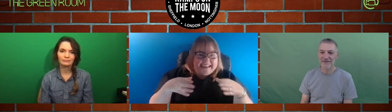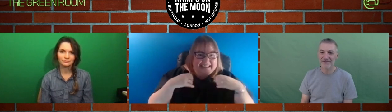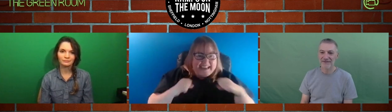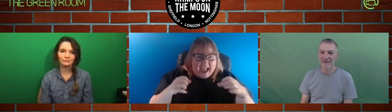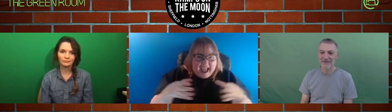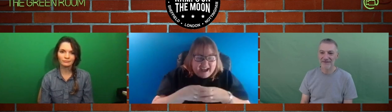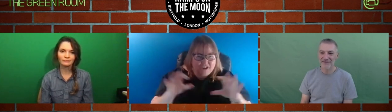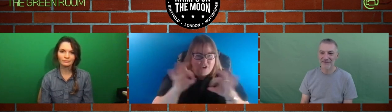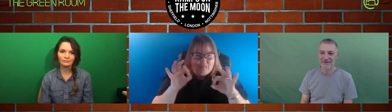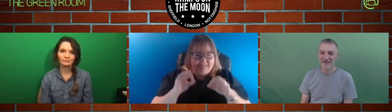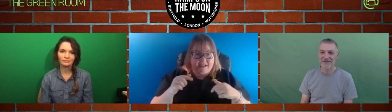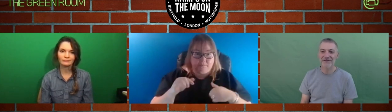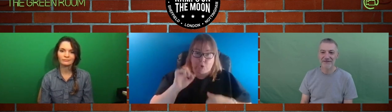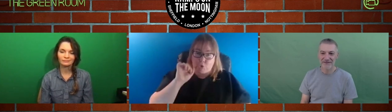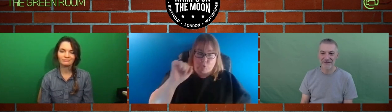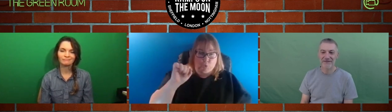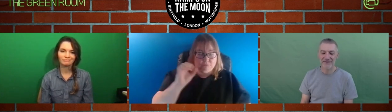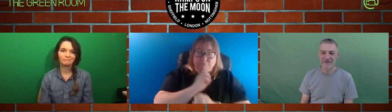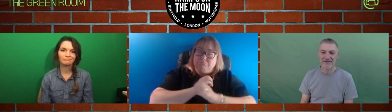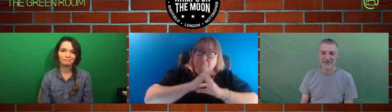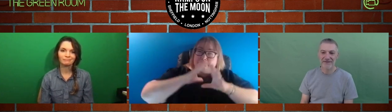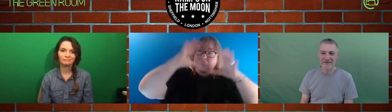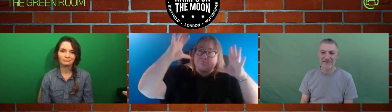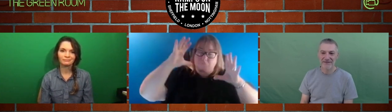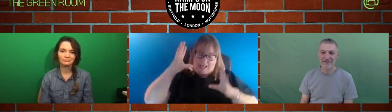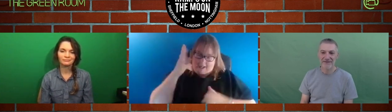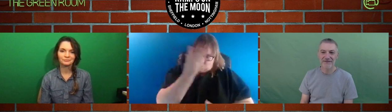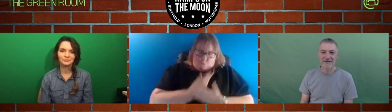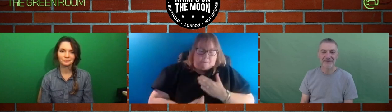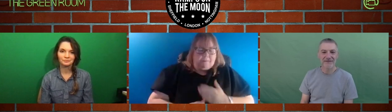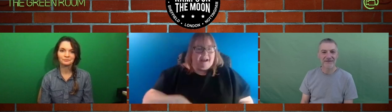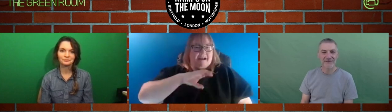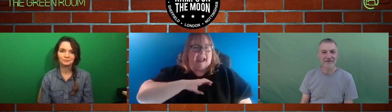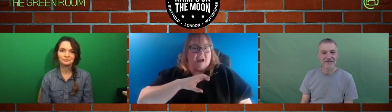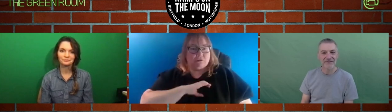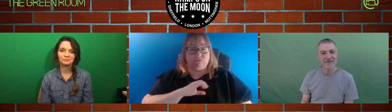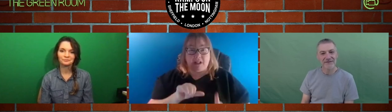very impressive. So I think that does sum up your experience.